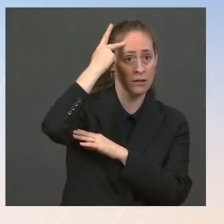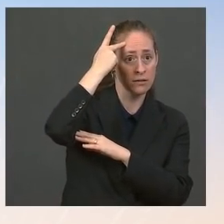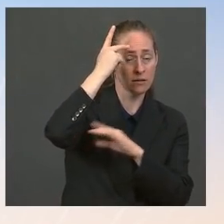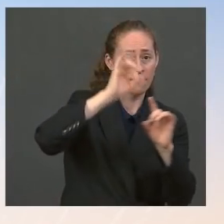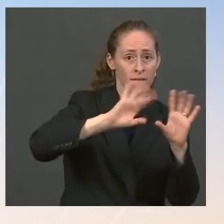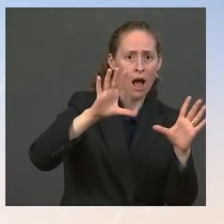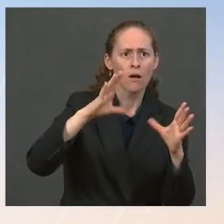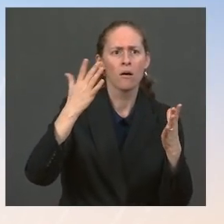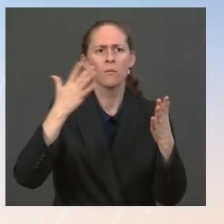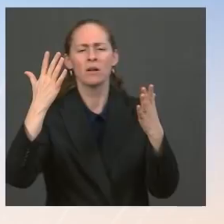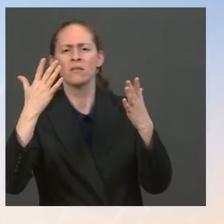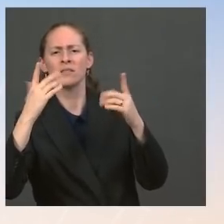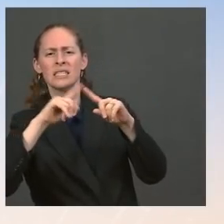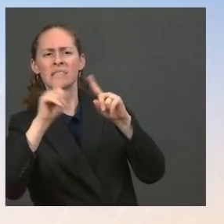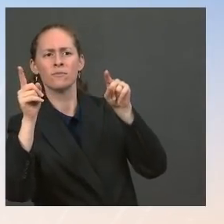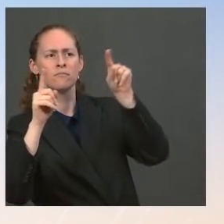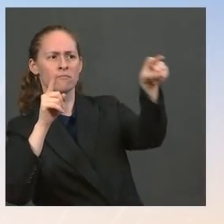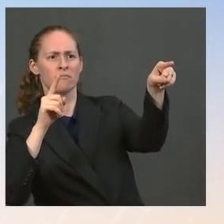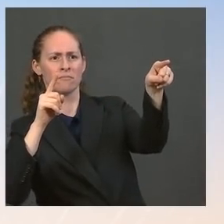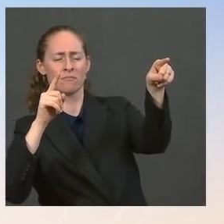and the type of devastation and --